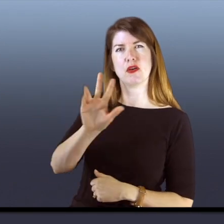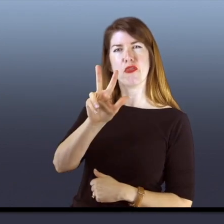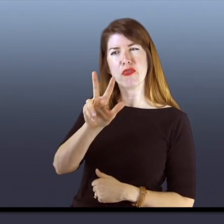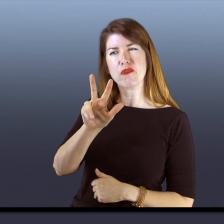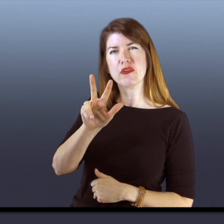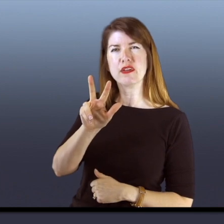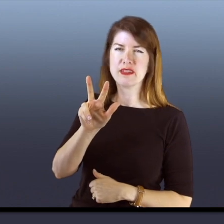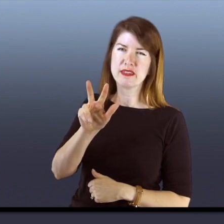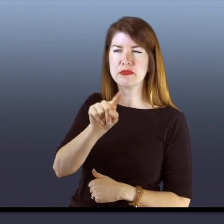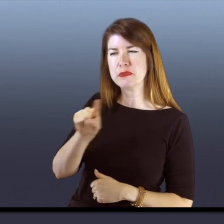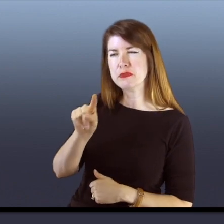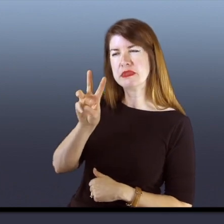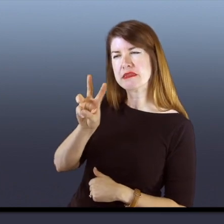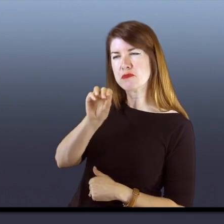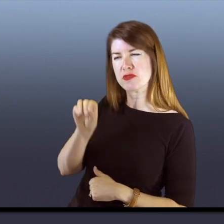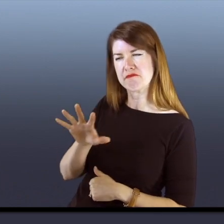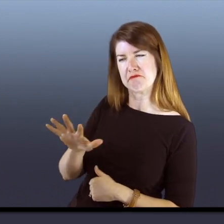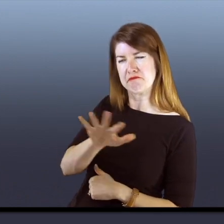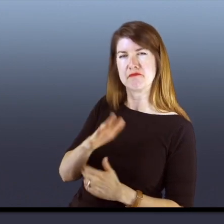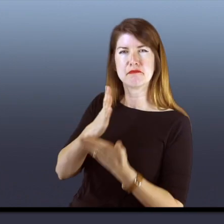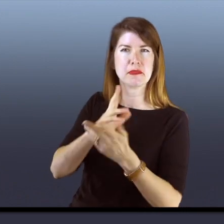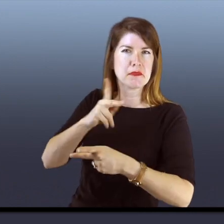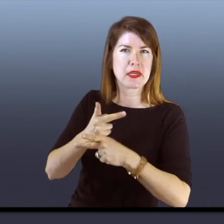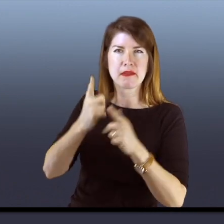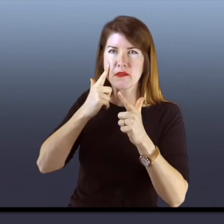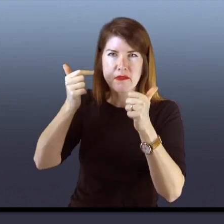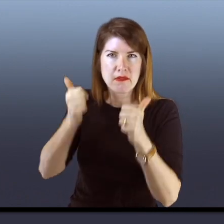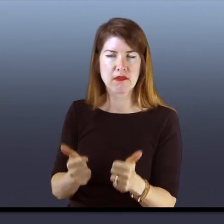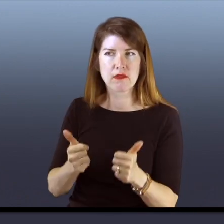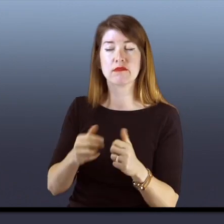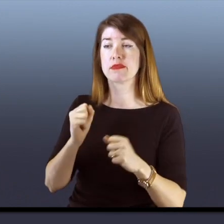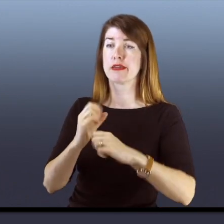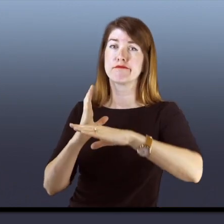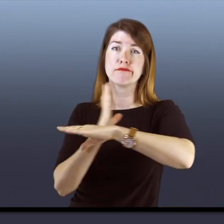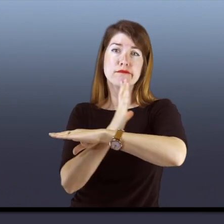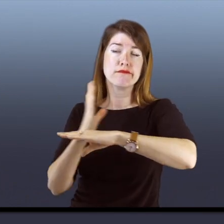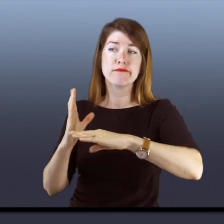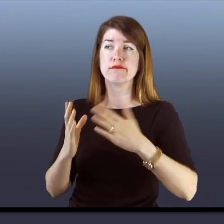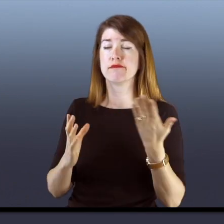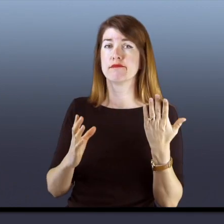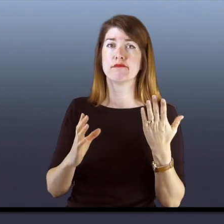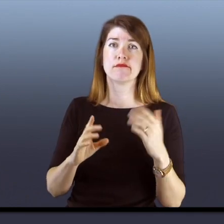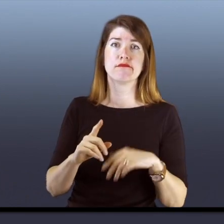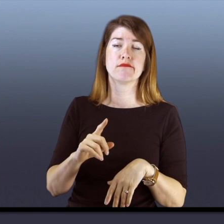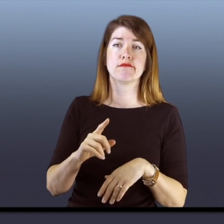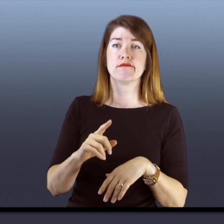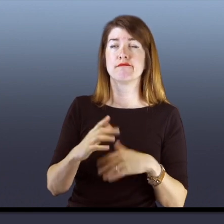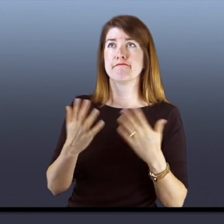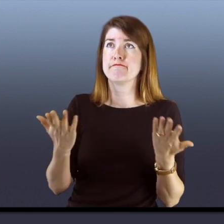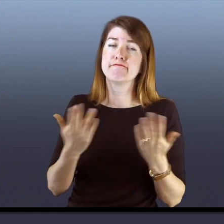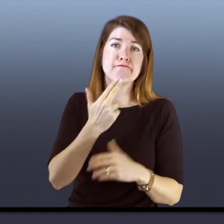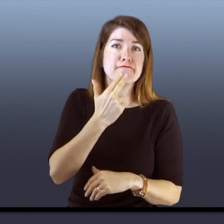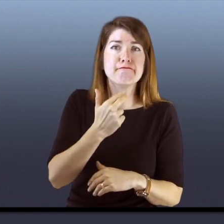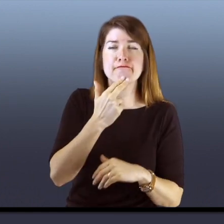of hearing loss and that can range from being able -- or having difficulty understanding spoken conversations